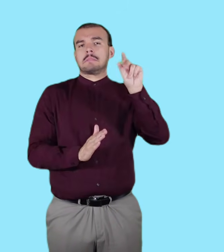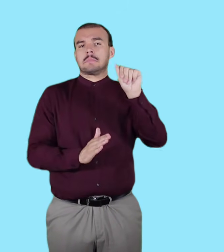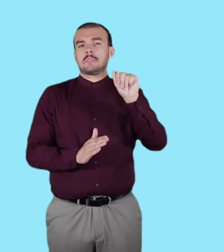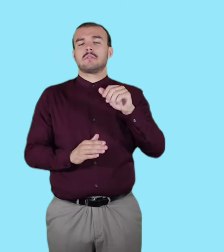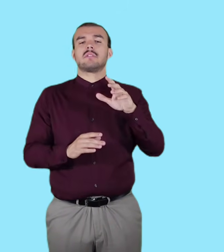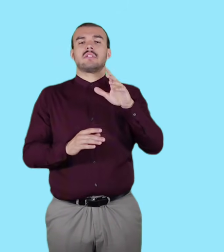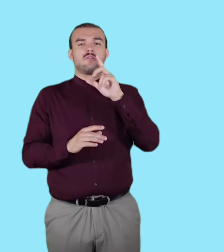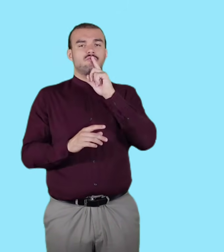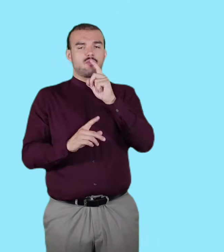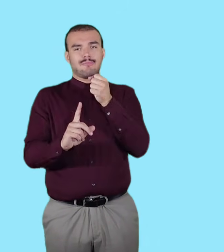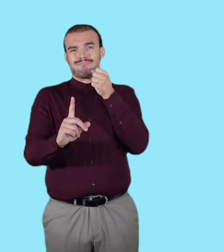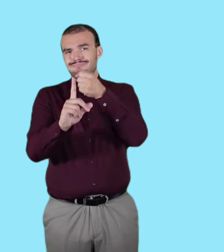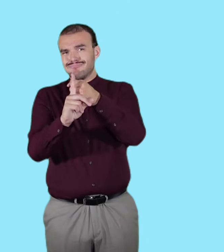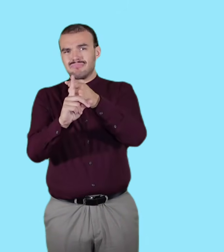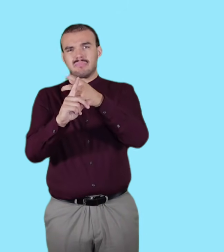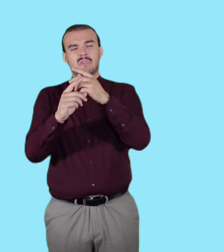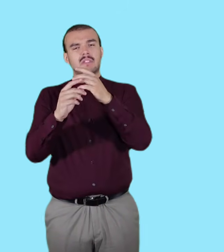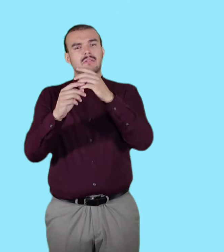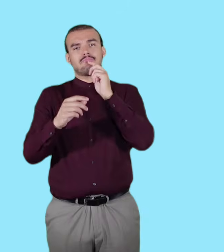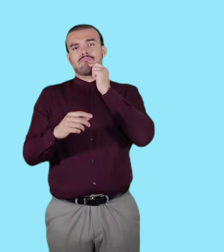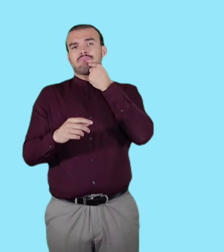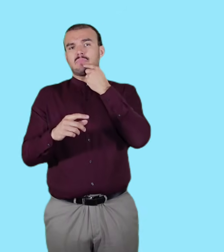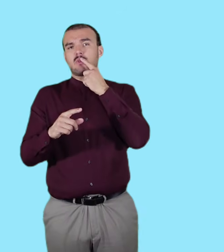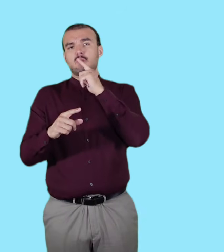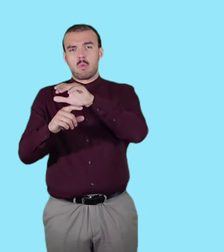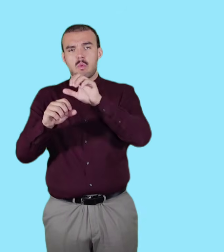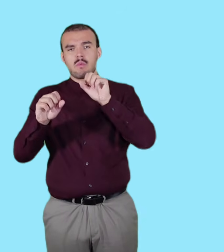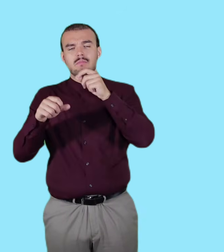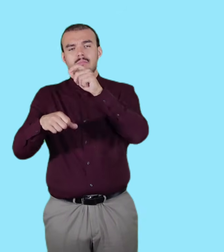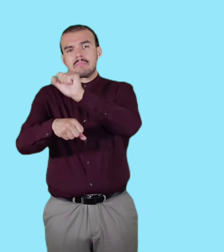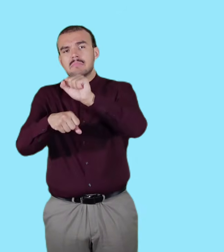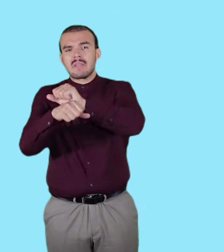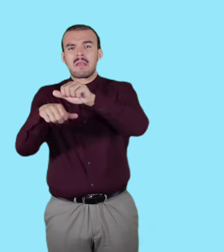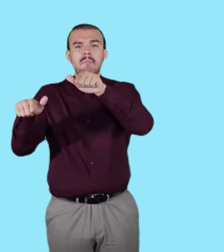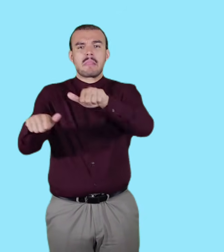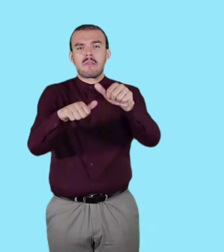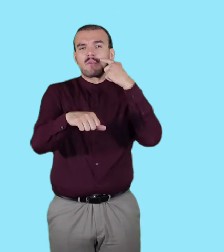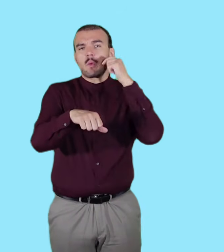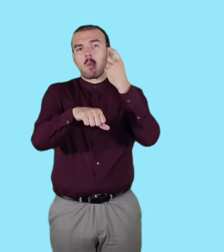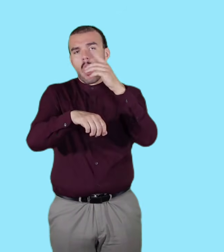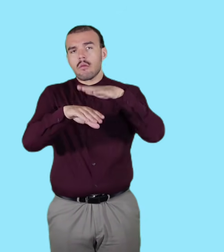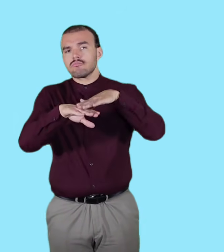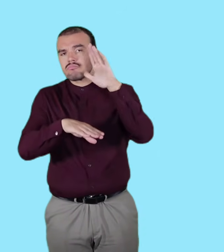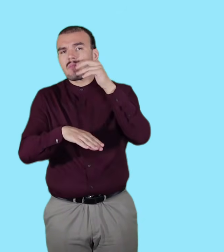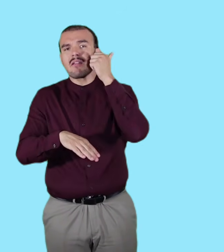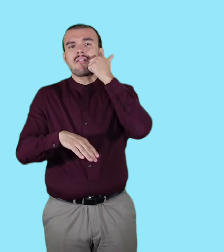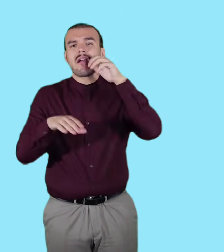that significantly impairs your ability to perform one or more activities of daily living.